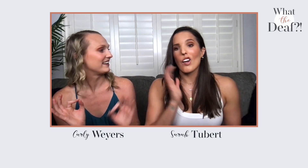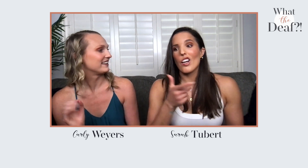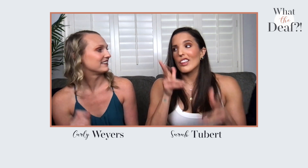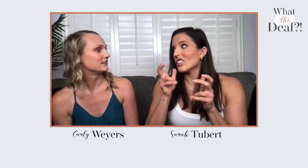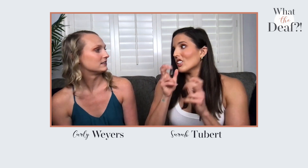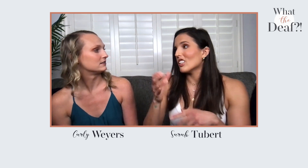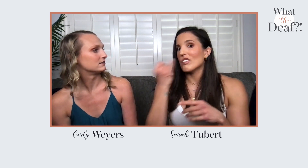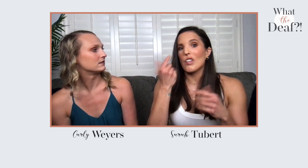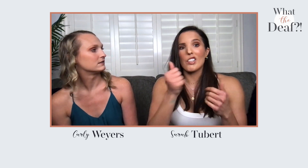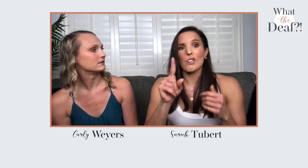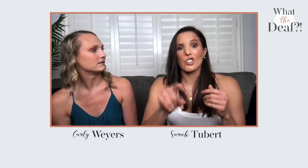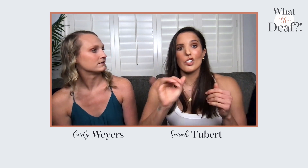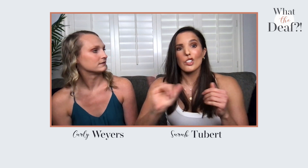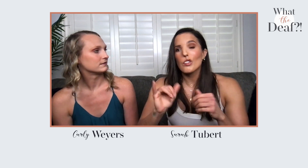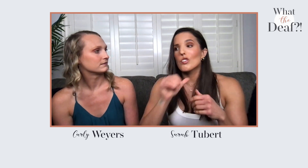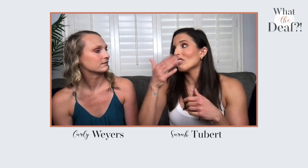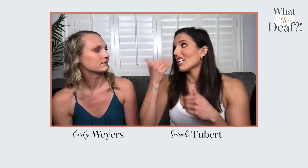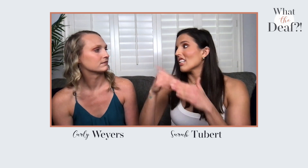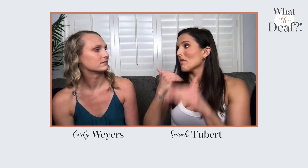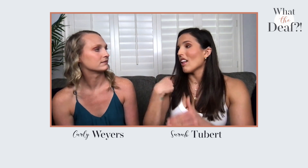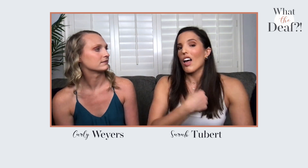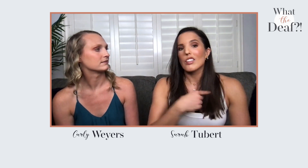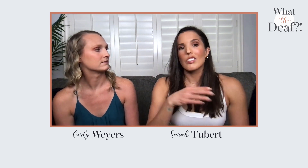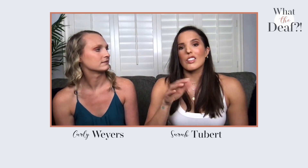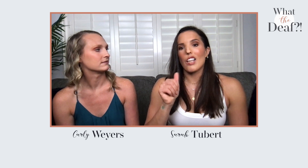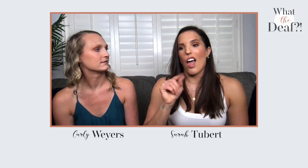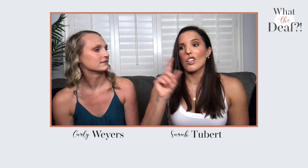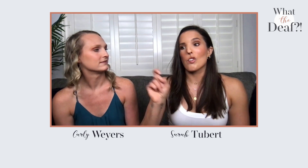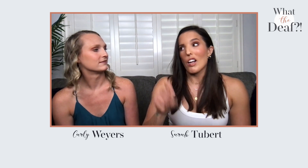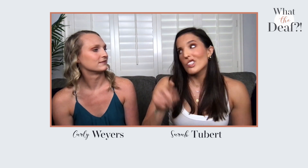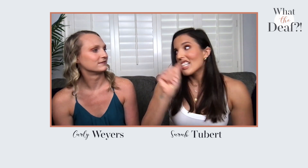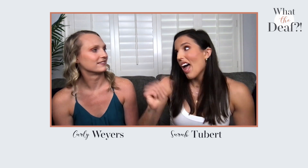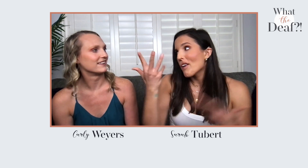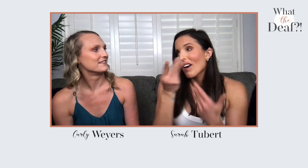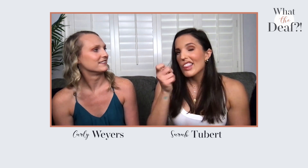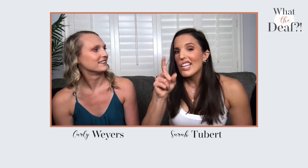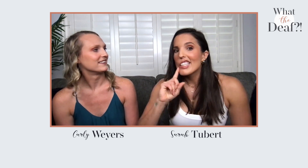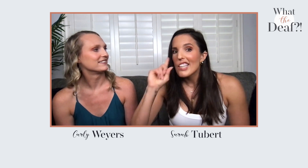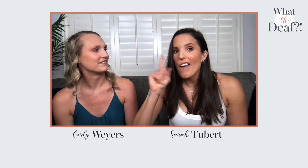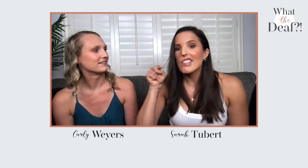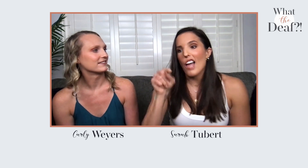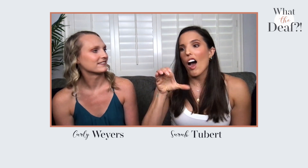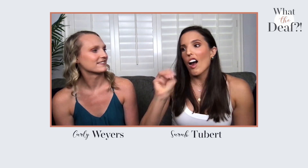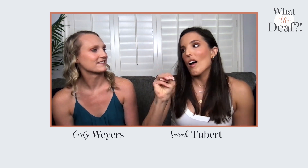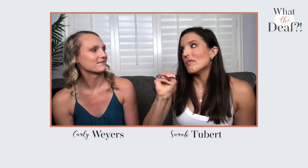And for our listeners, if you have any questions, don't forget to email us at questions@whatthedeaf.com.